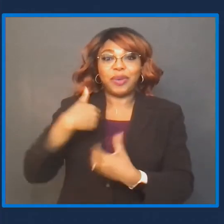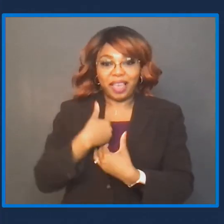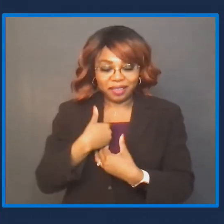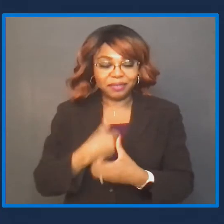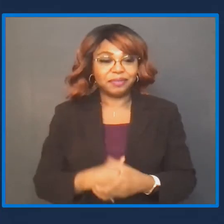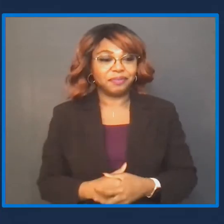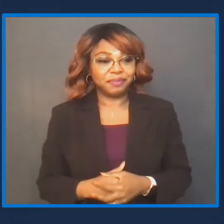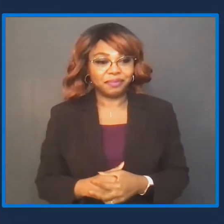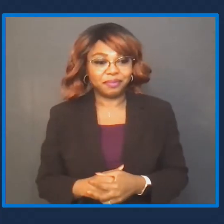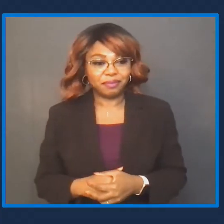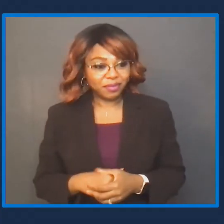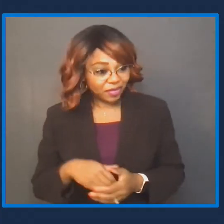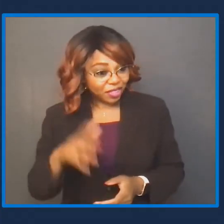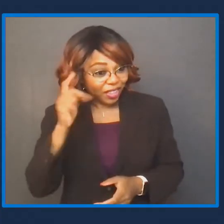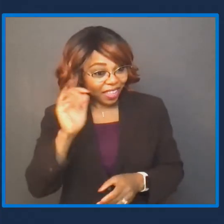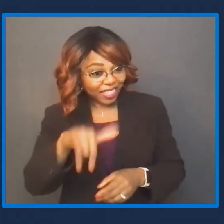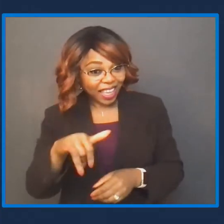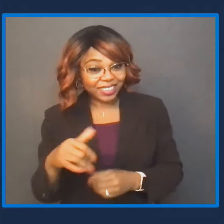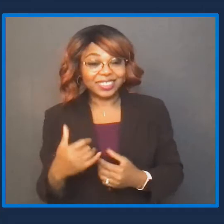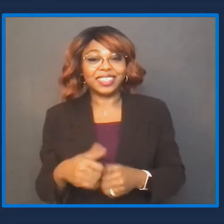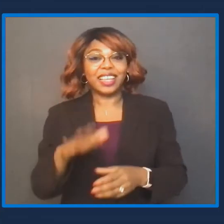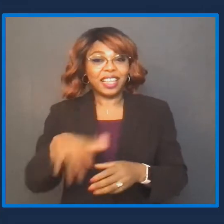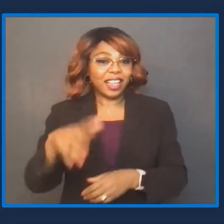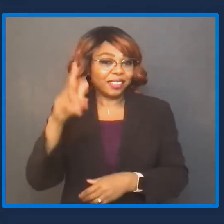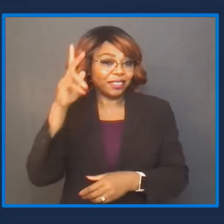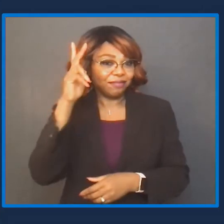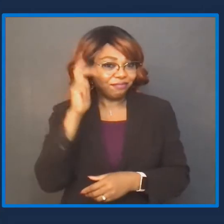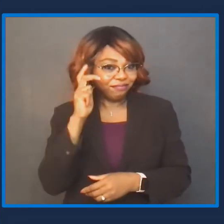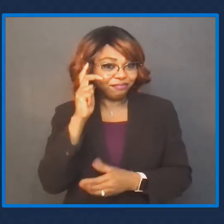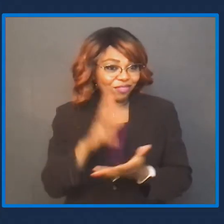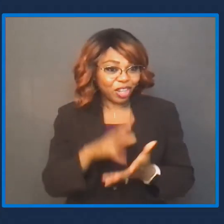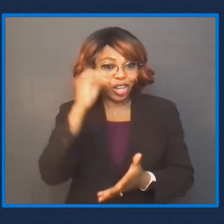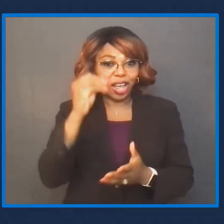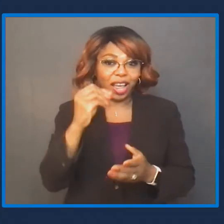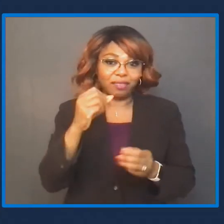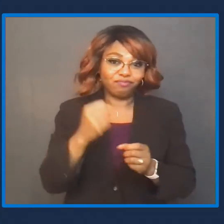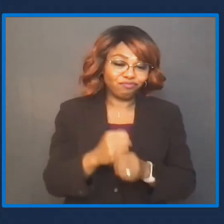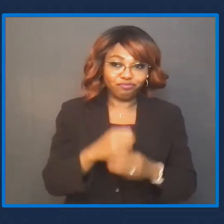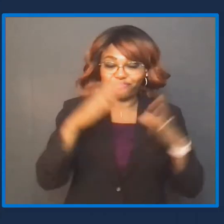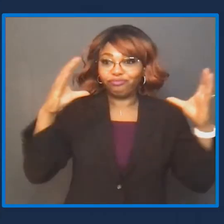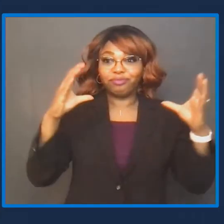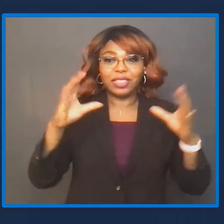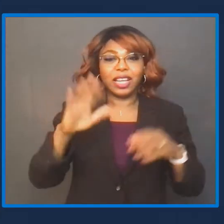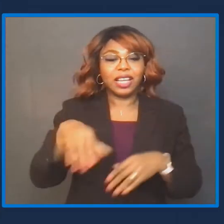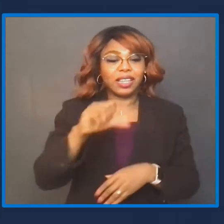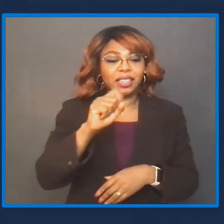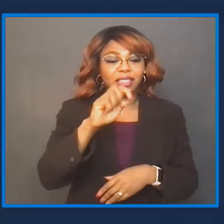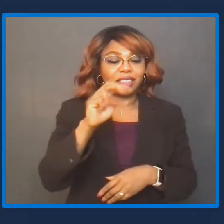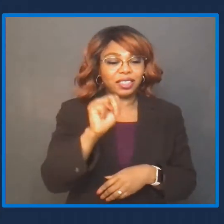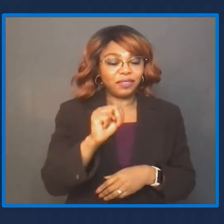Did you hear that folks? Listen, learn amplify. Steven advice for our attendees?